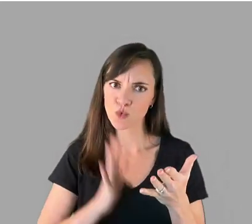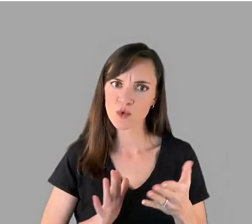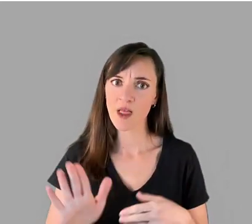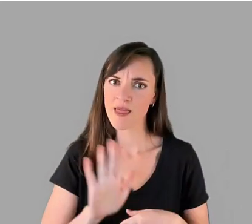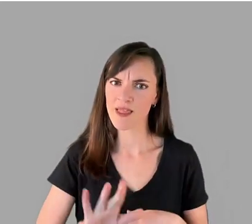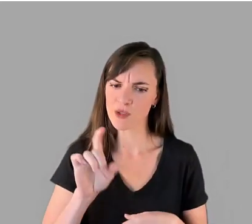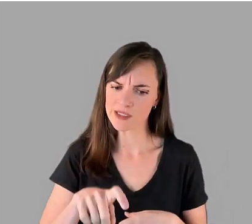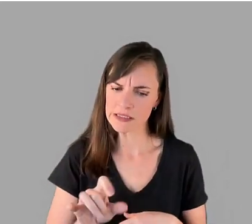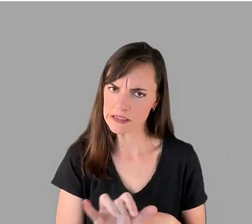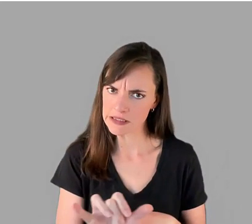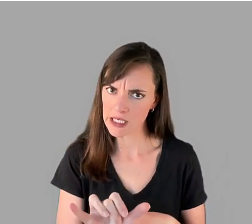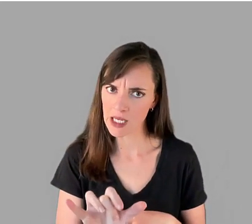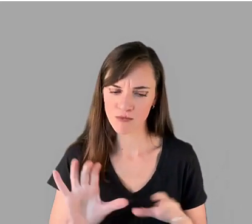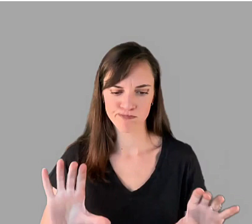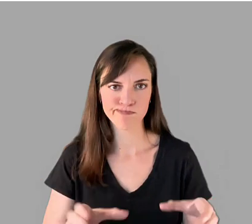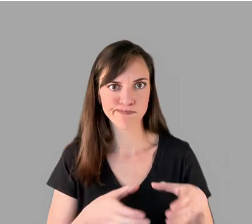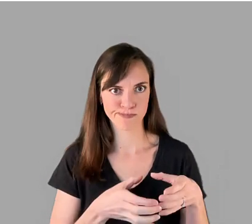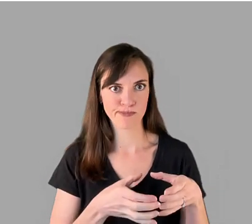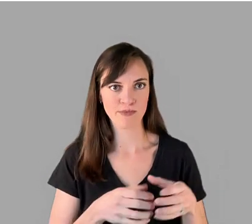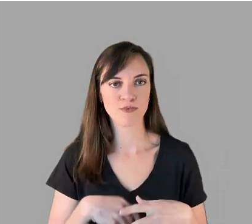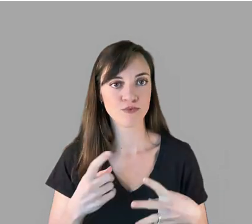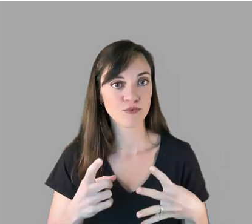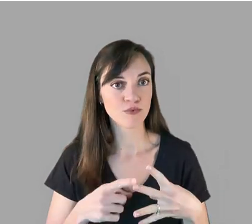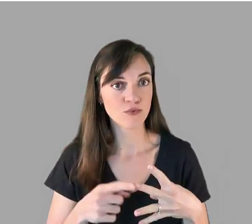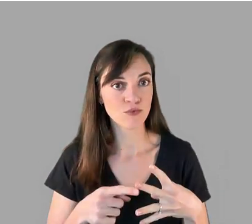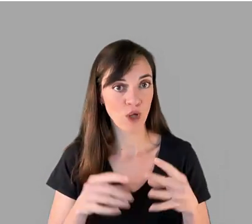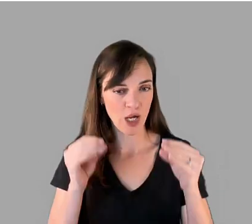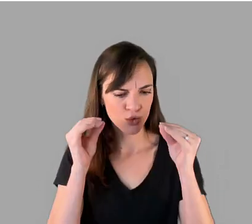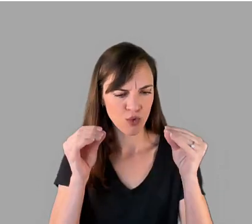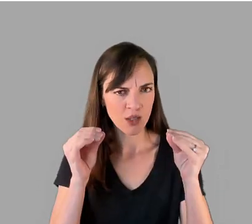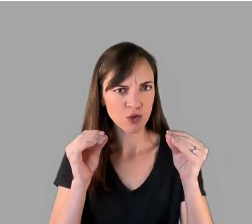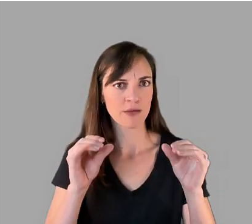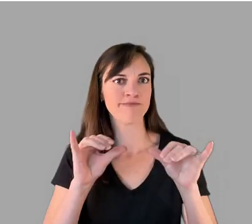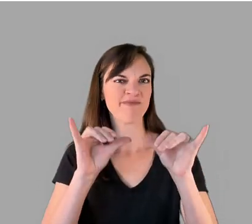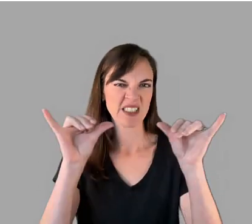using systematic, explicit, and well-paced instruction,